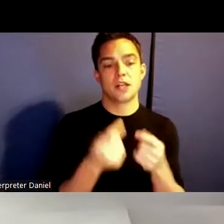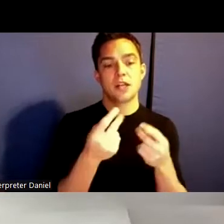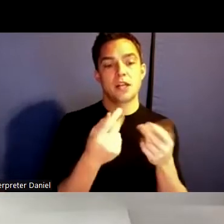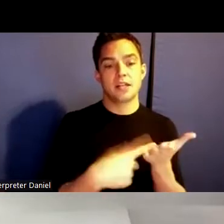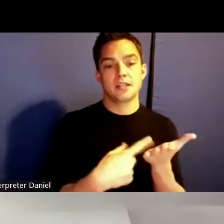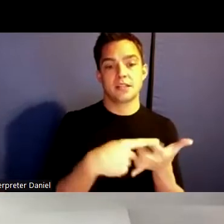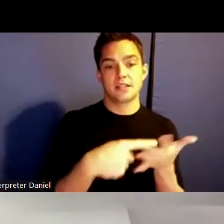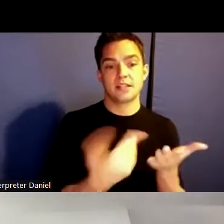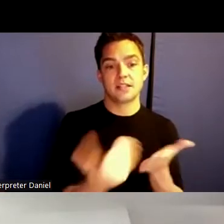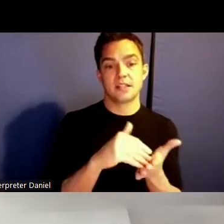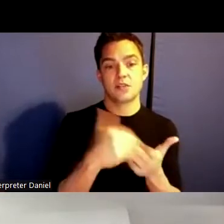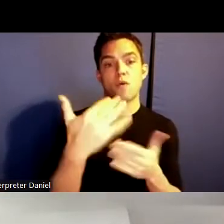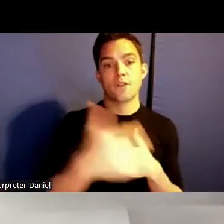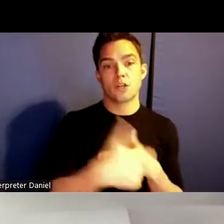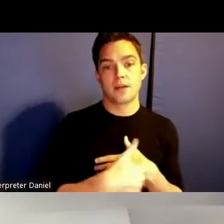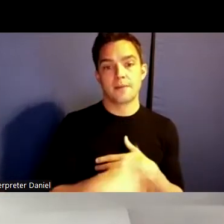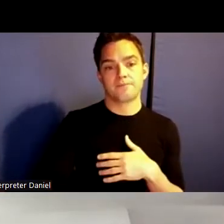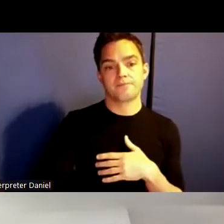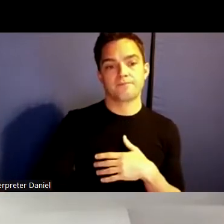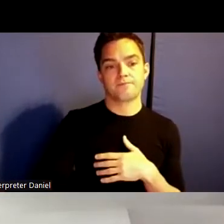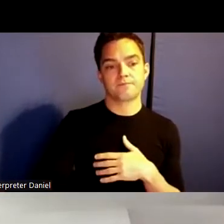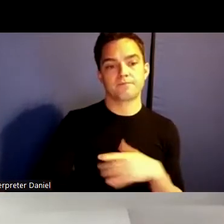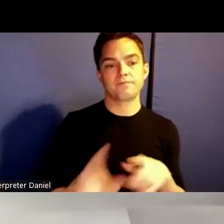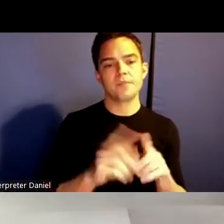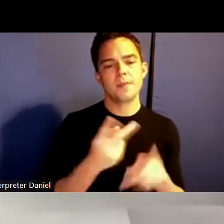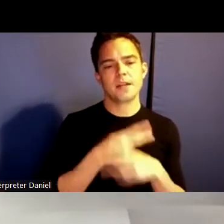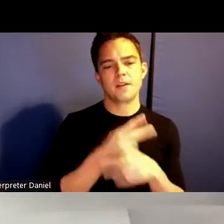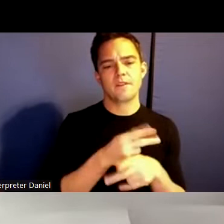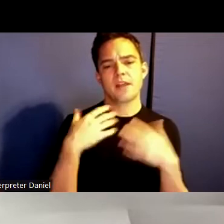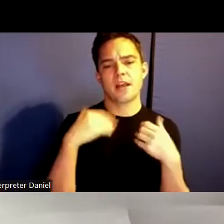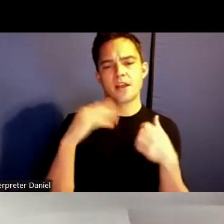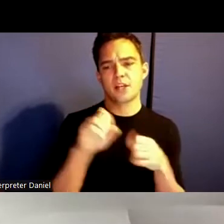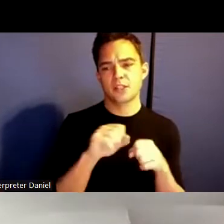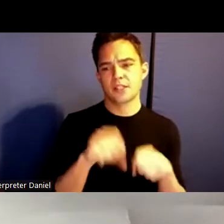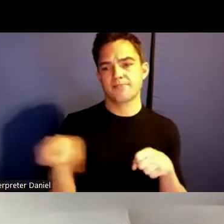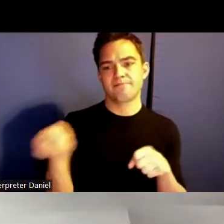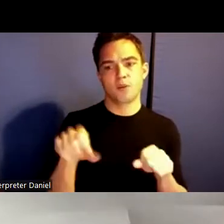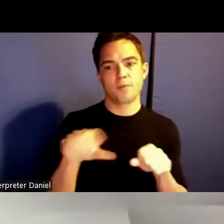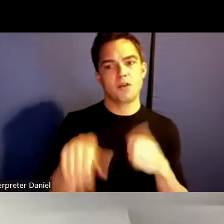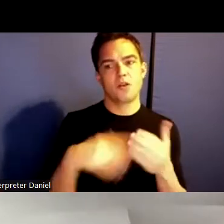time, but be cautious of the healthcare system. That could be all too ill prepared to provide